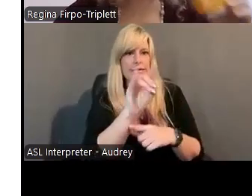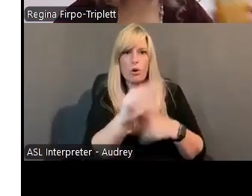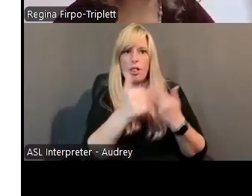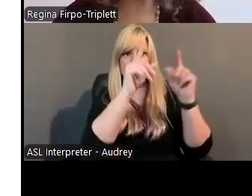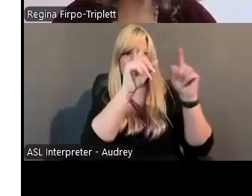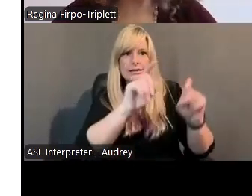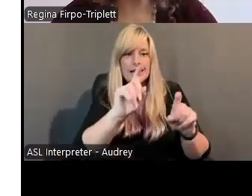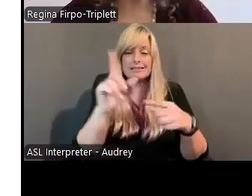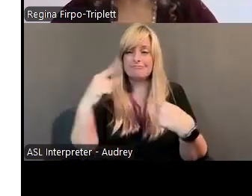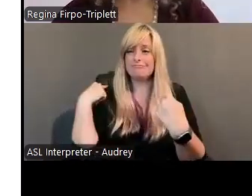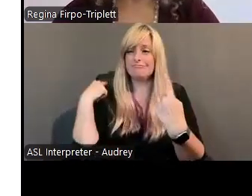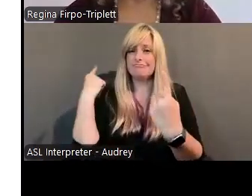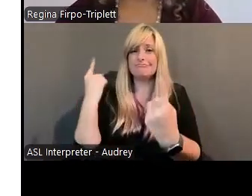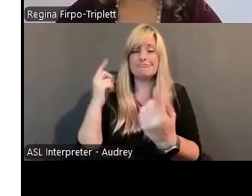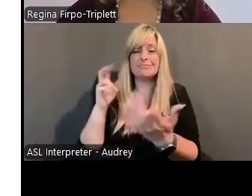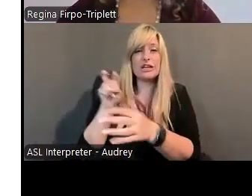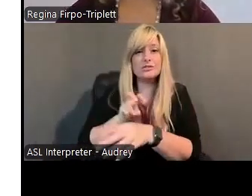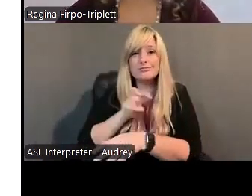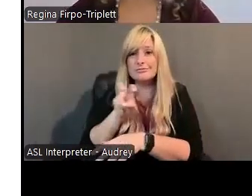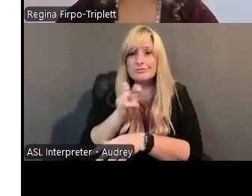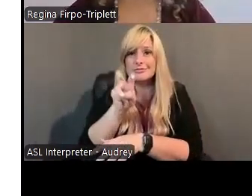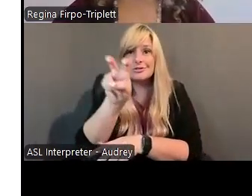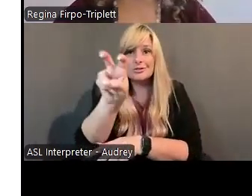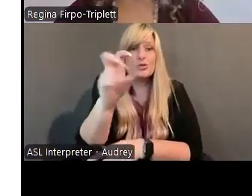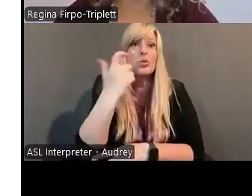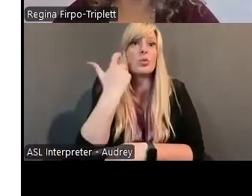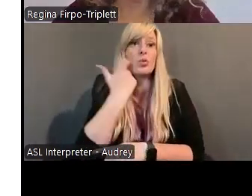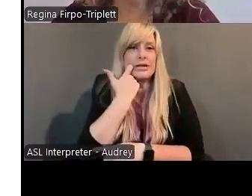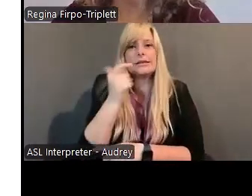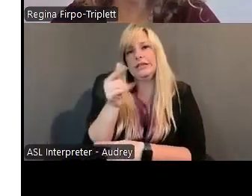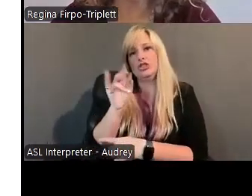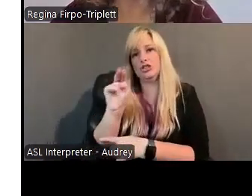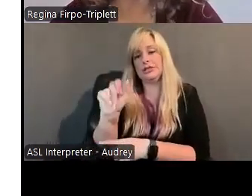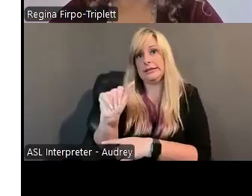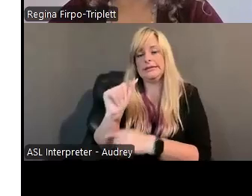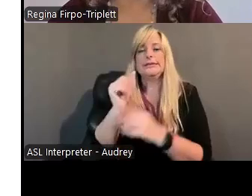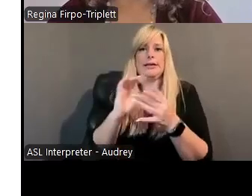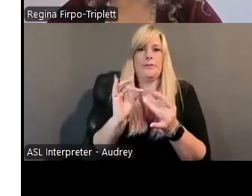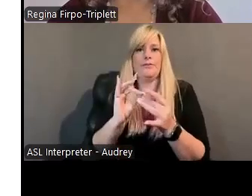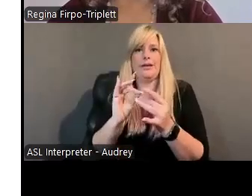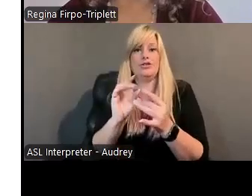since then. We only very, very recently, like Regina mentioned, concluded our final evaluation,